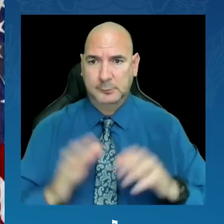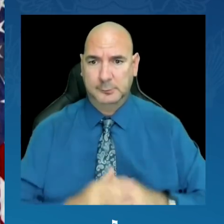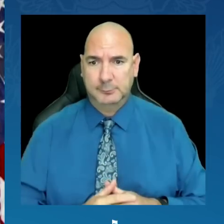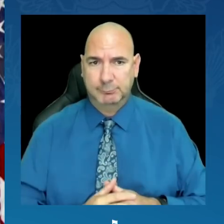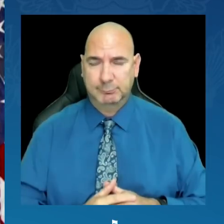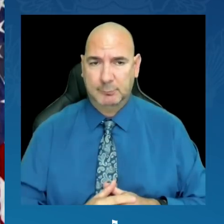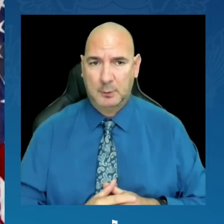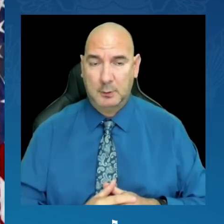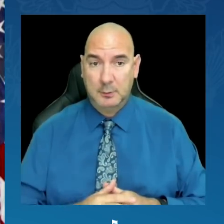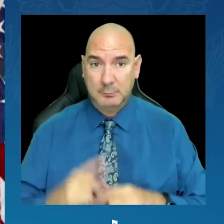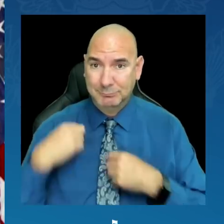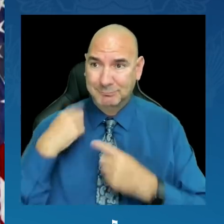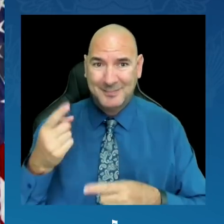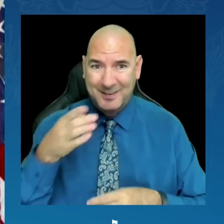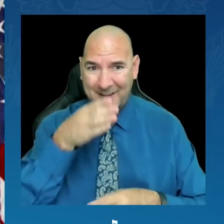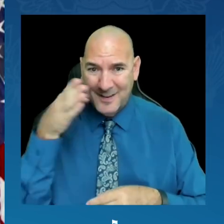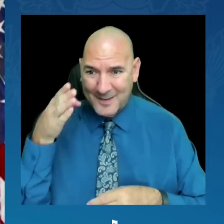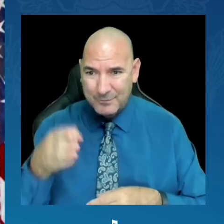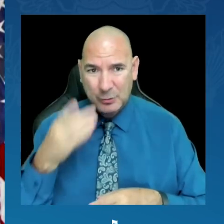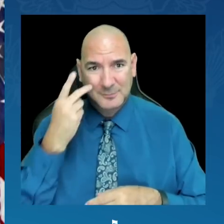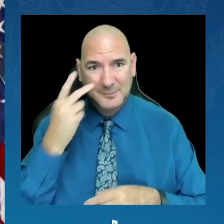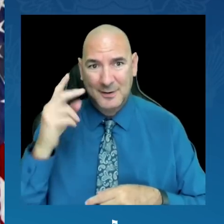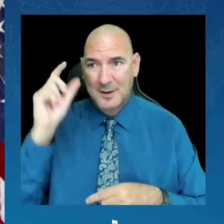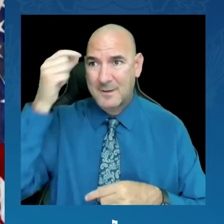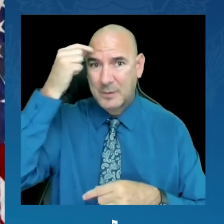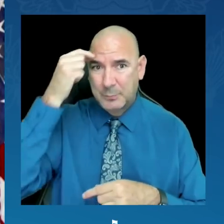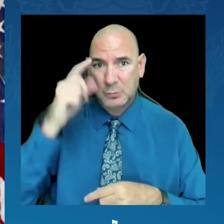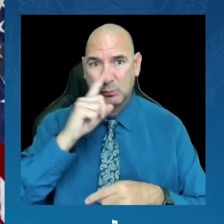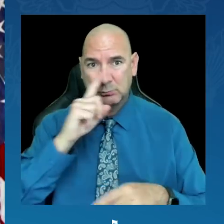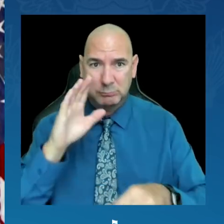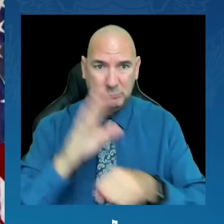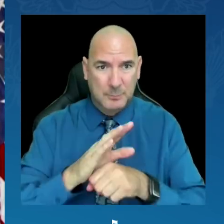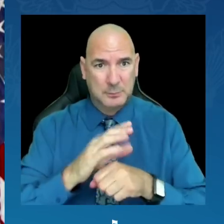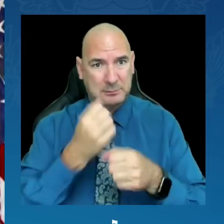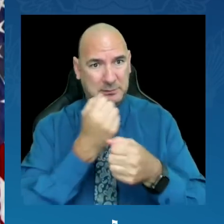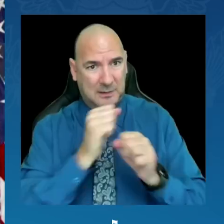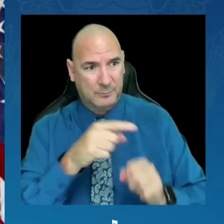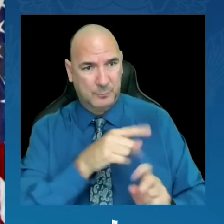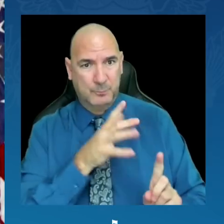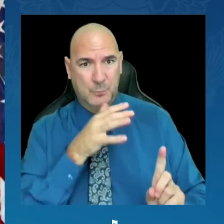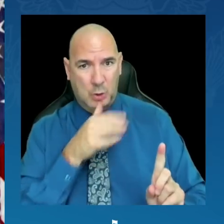as dedicated to saving moms lives as the Biden-Harris administration,